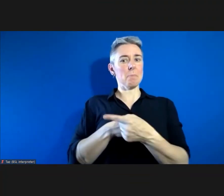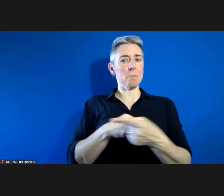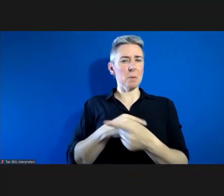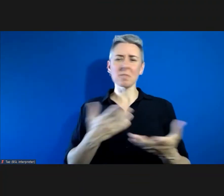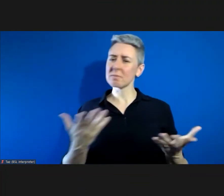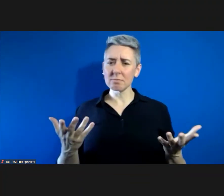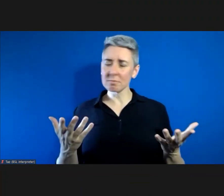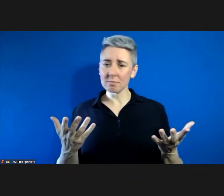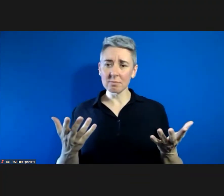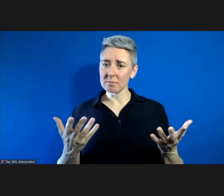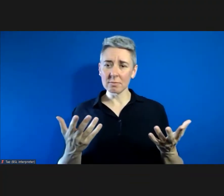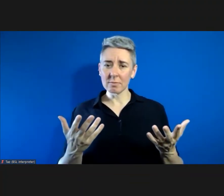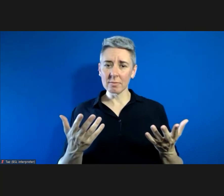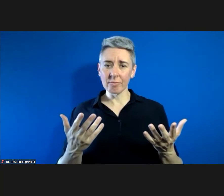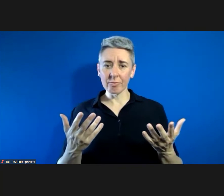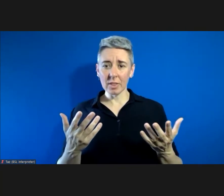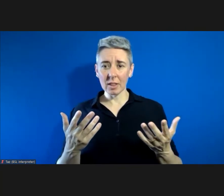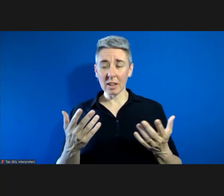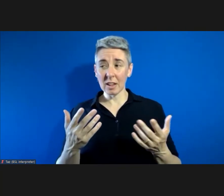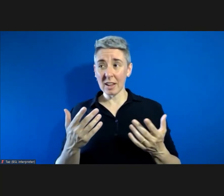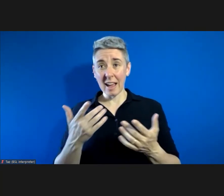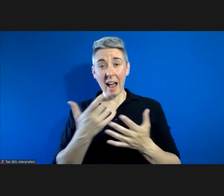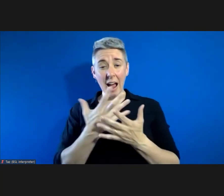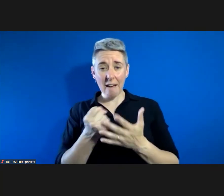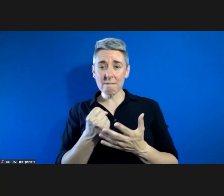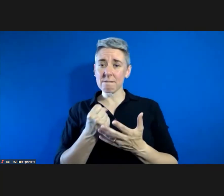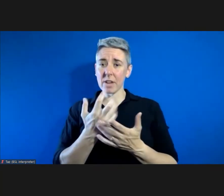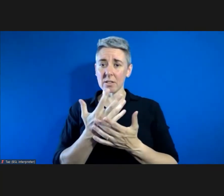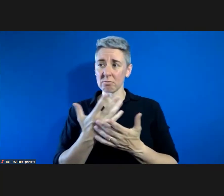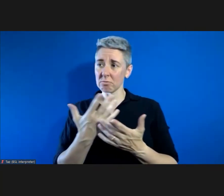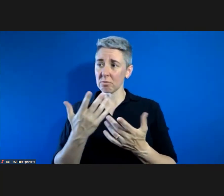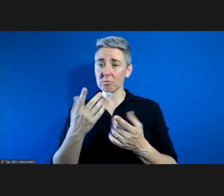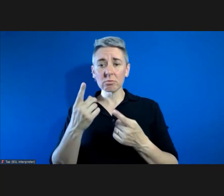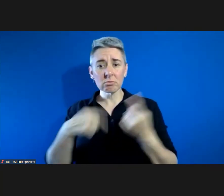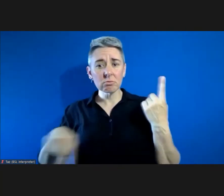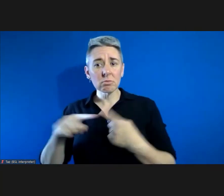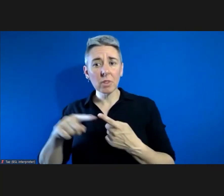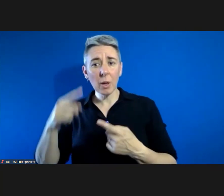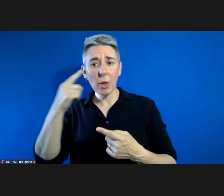group of people who were blamed for our own institutional inadequacies, or the fact that some